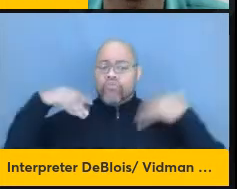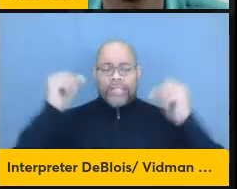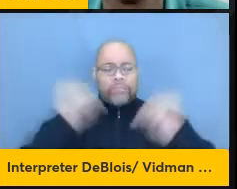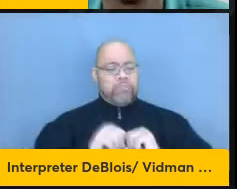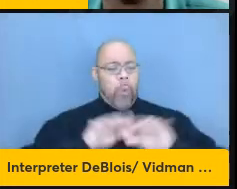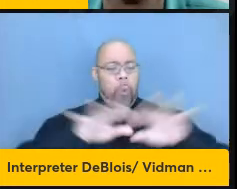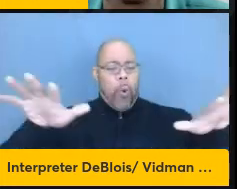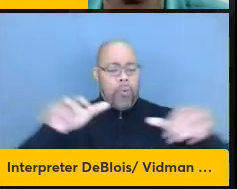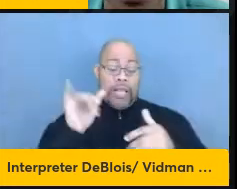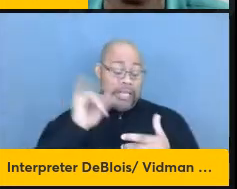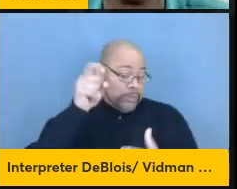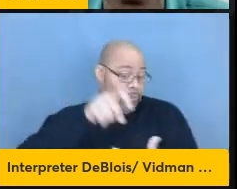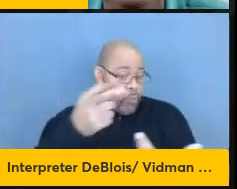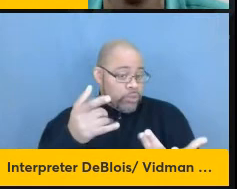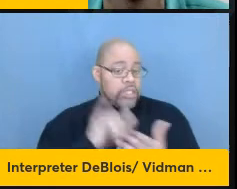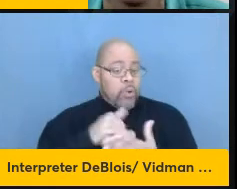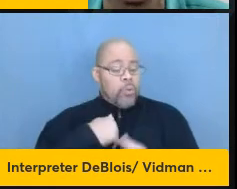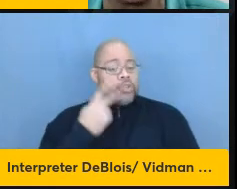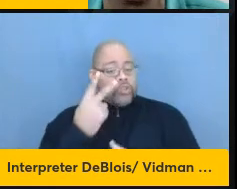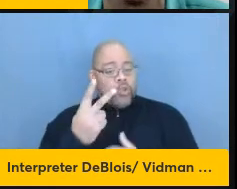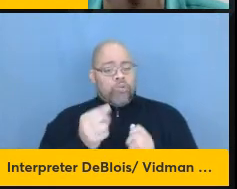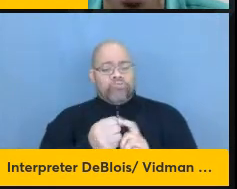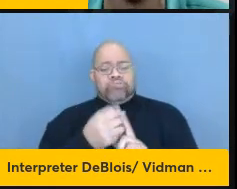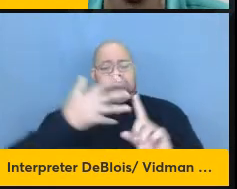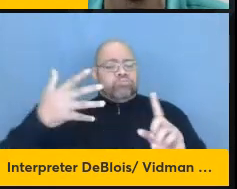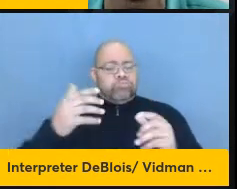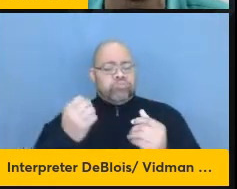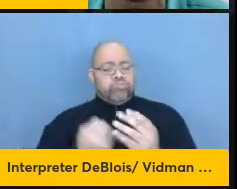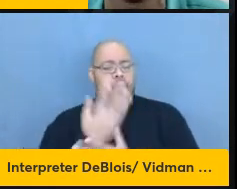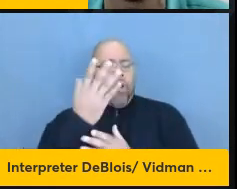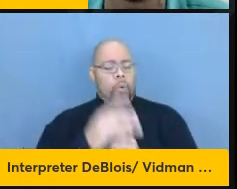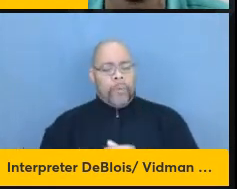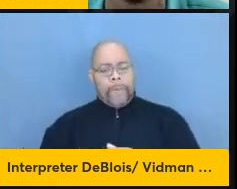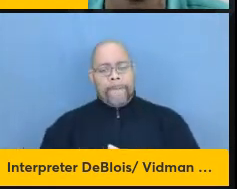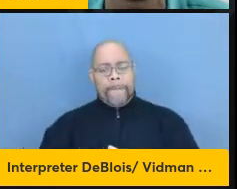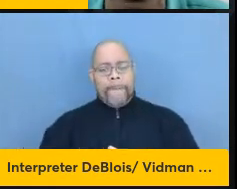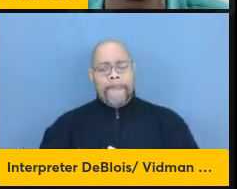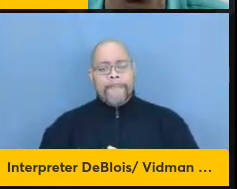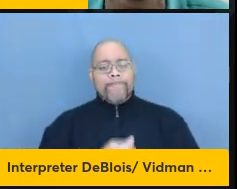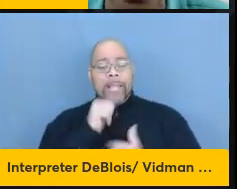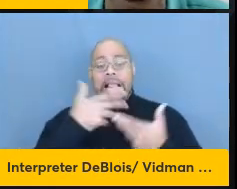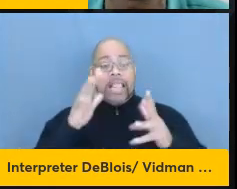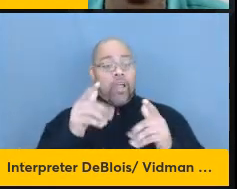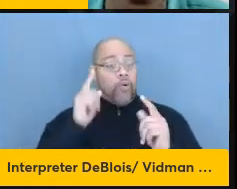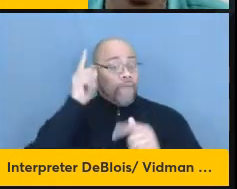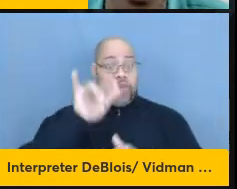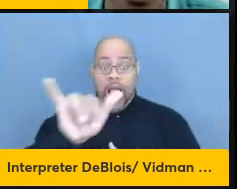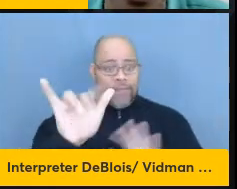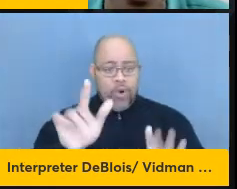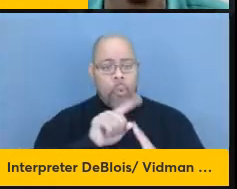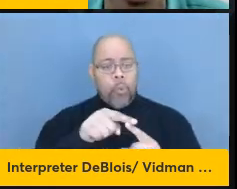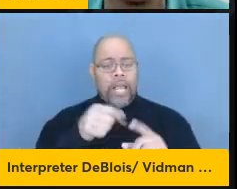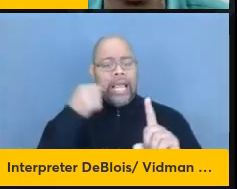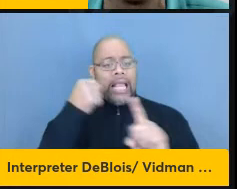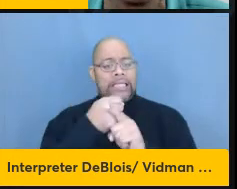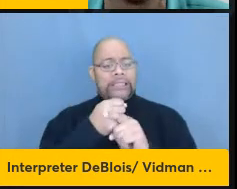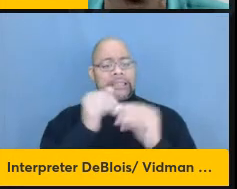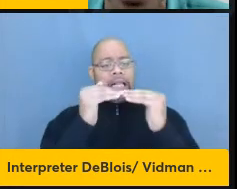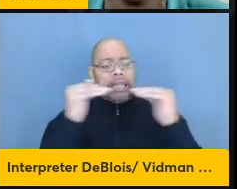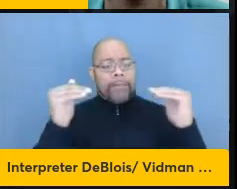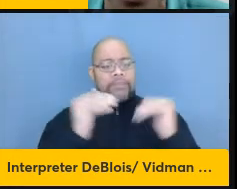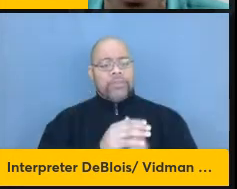supposed to. So we saw exponential parasite growth, we didn't let it go forever. Once it hit a certain threshold, we stopped